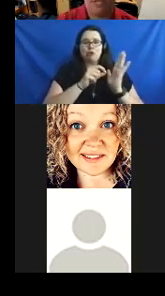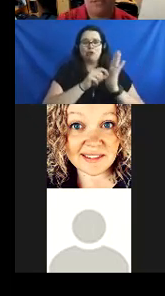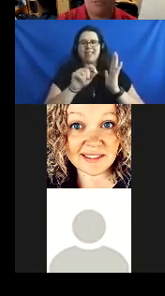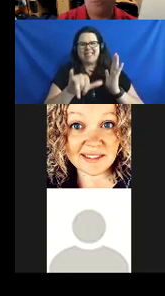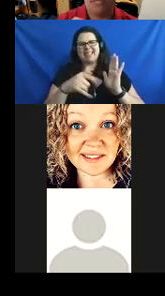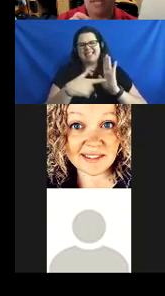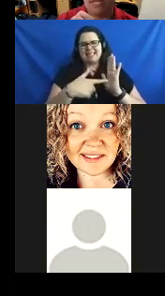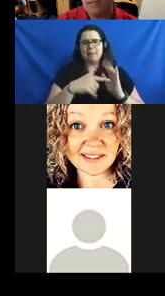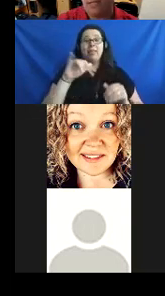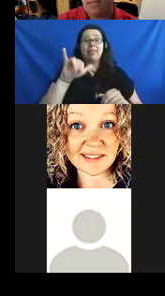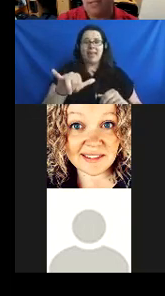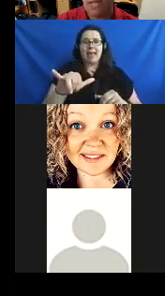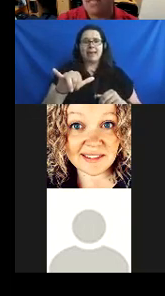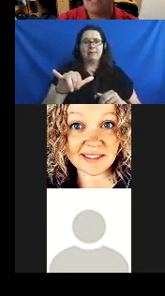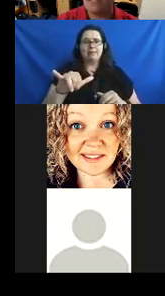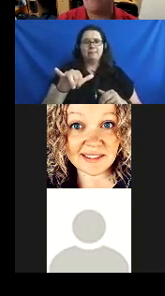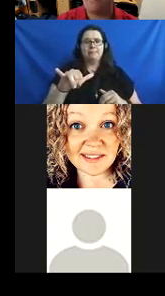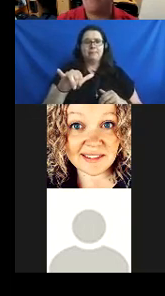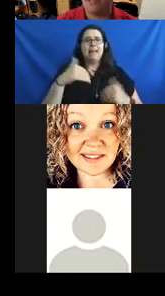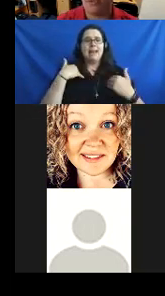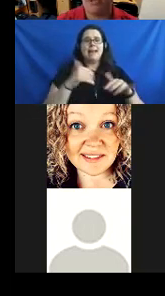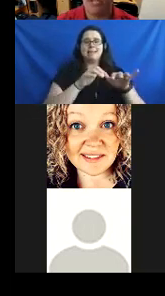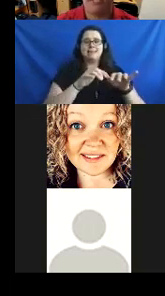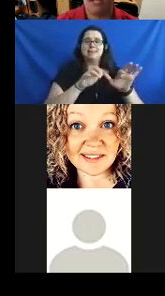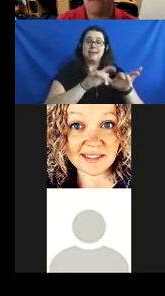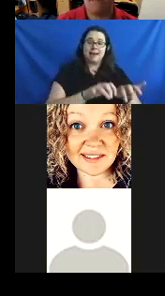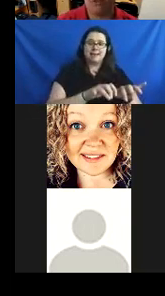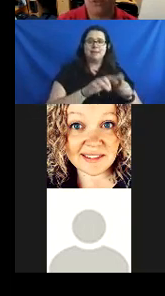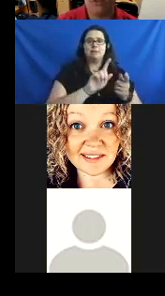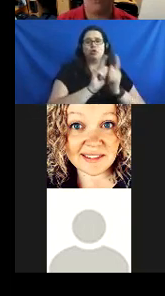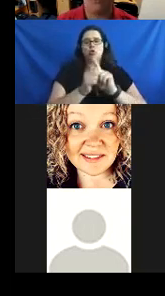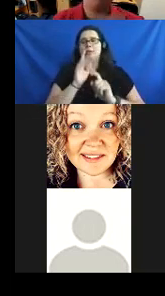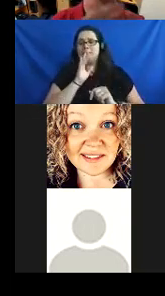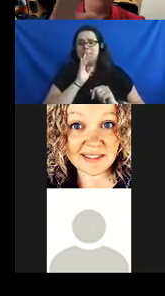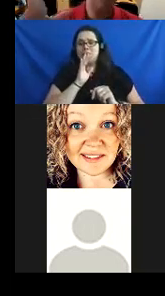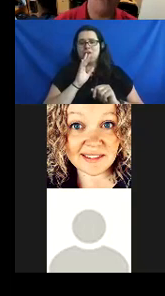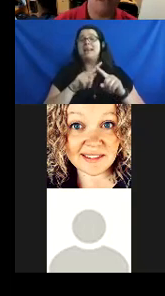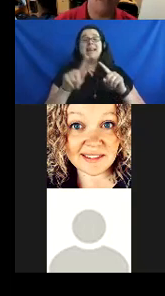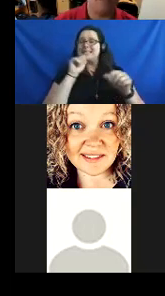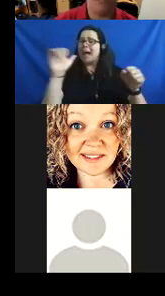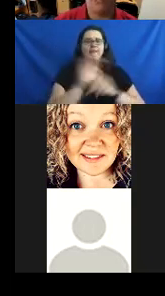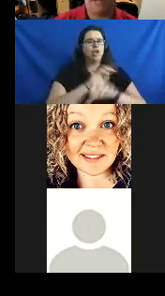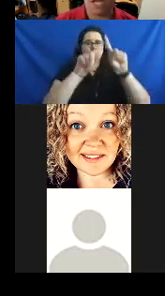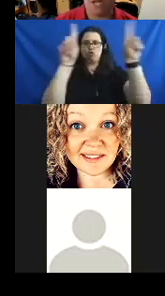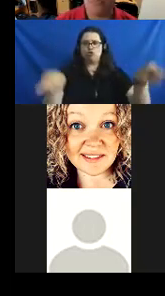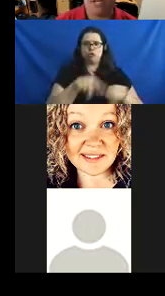SO THAT IS ONE THAT HAS TEXT-TO-SPEECH FEATURES, NOT A FULL SCREEN READER. IT WILL NOT READ THE INFORMATION ABOUT THE